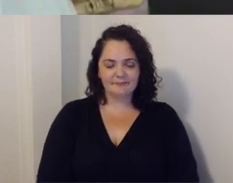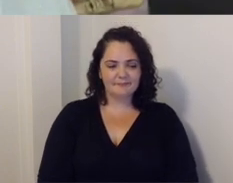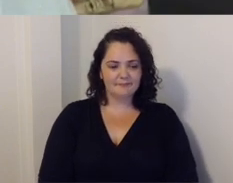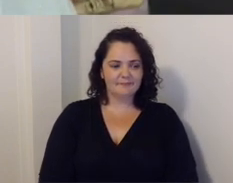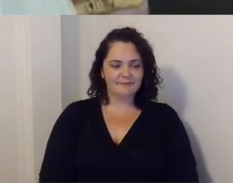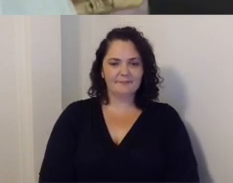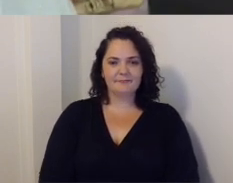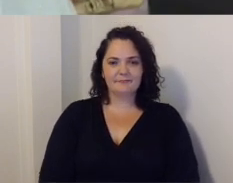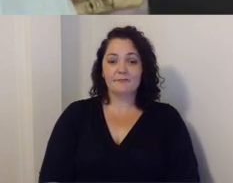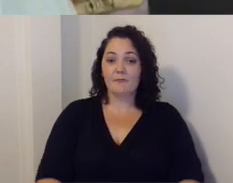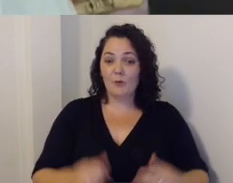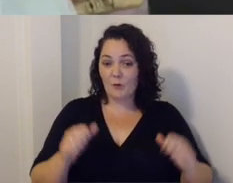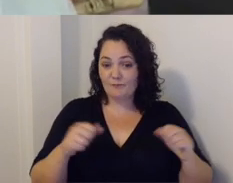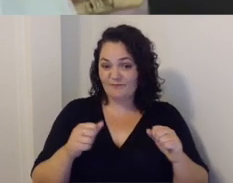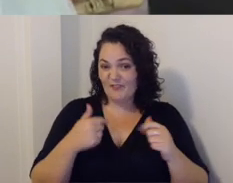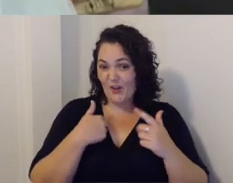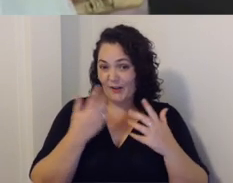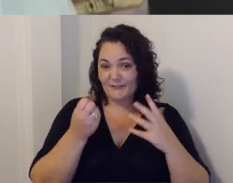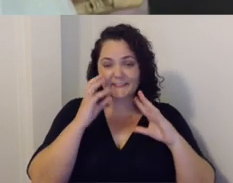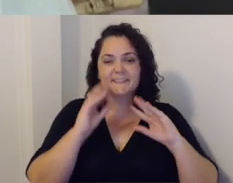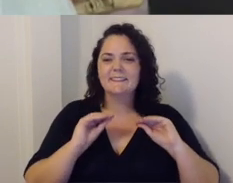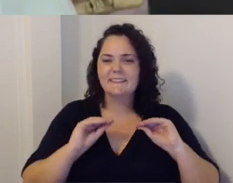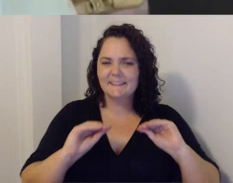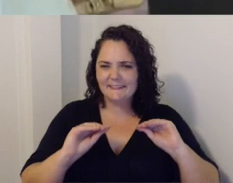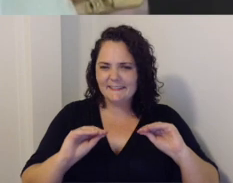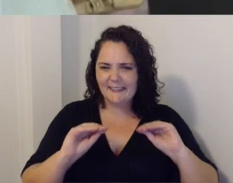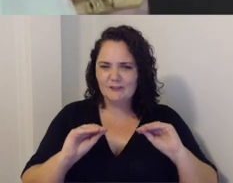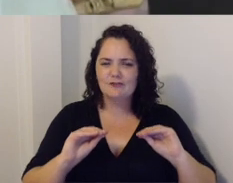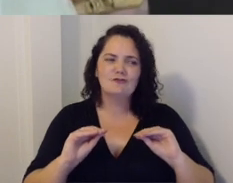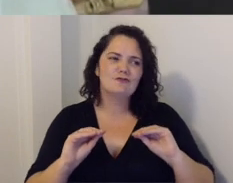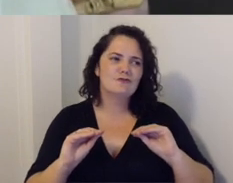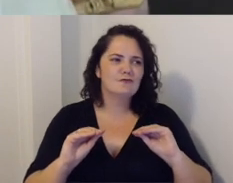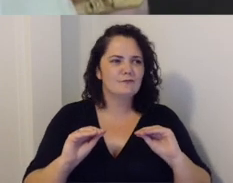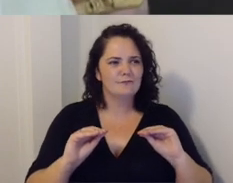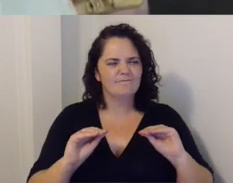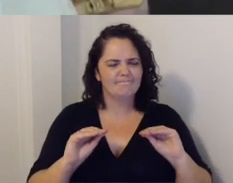Yeah yeah yeah absolutely you can, so I teach a method um that that's called